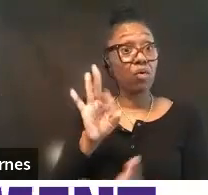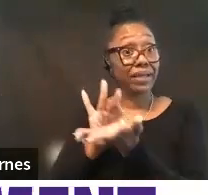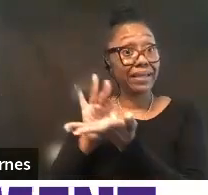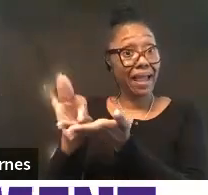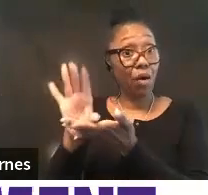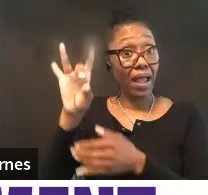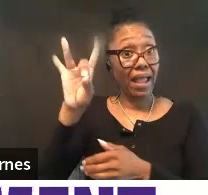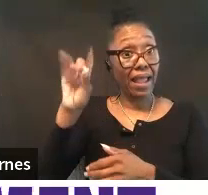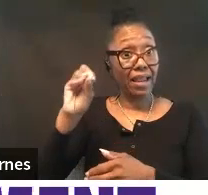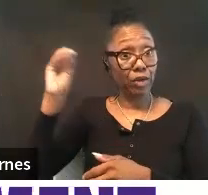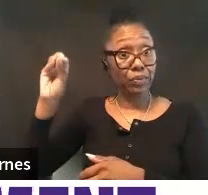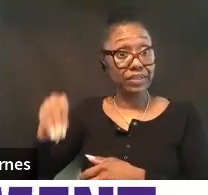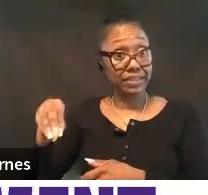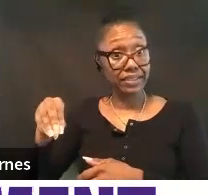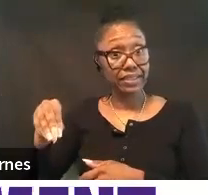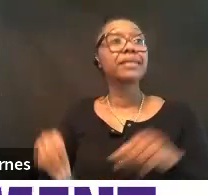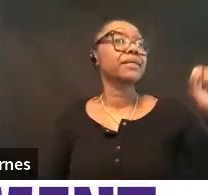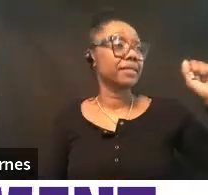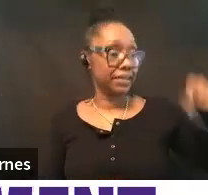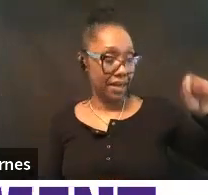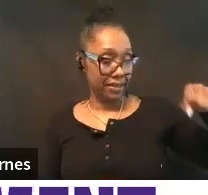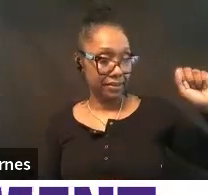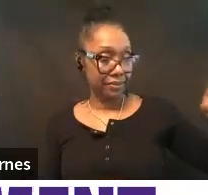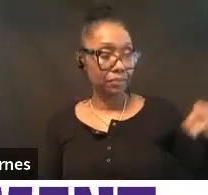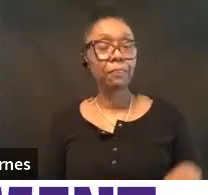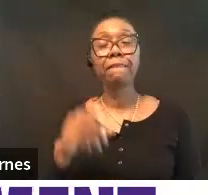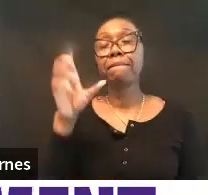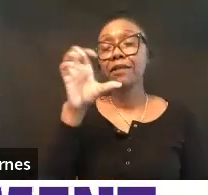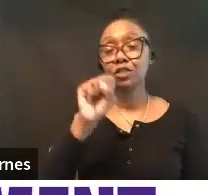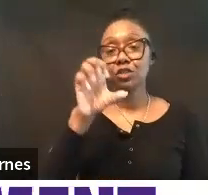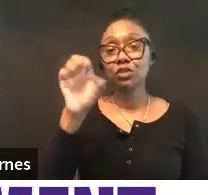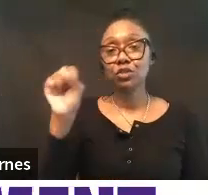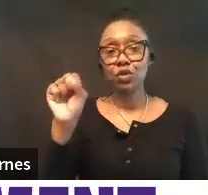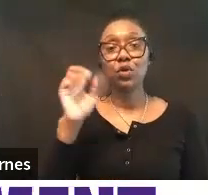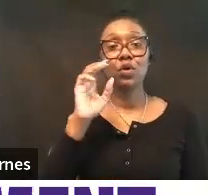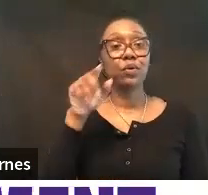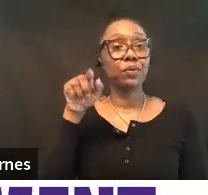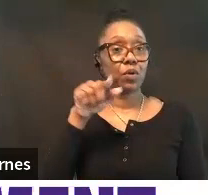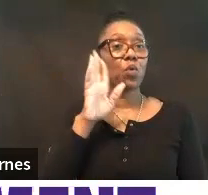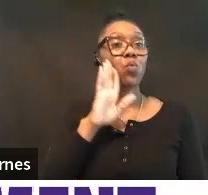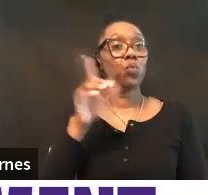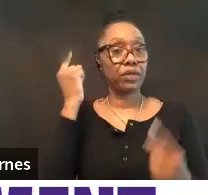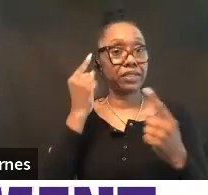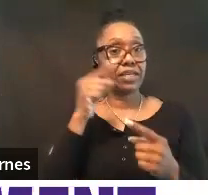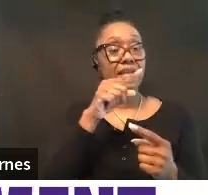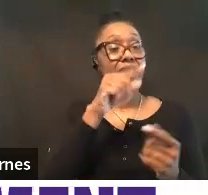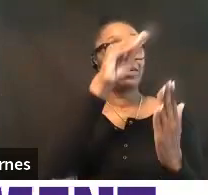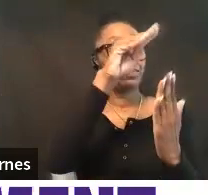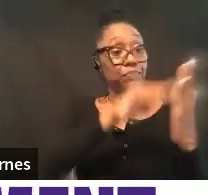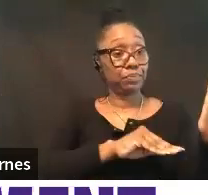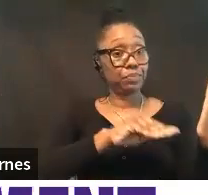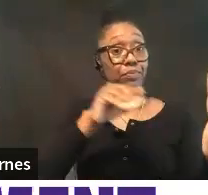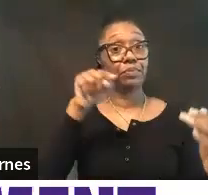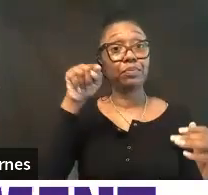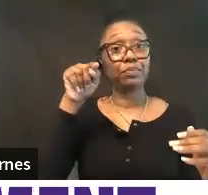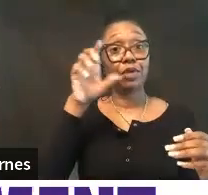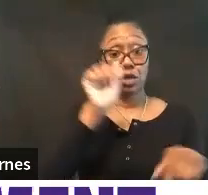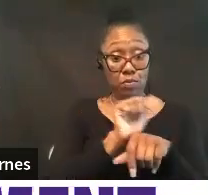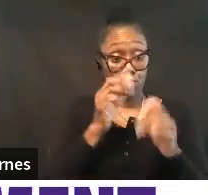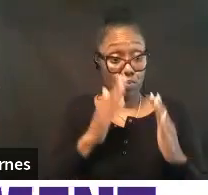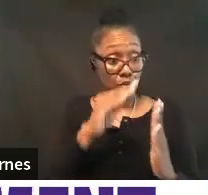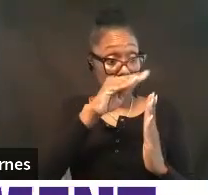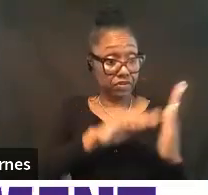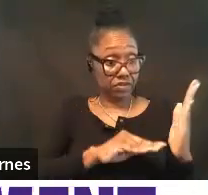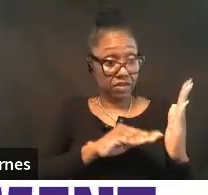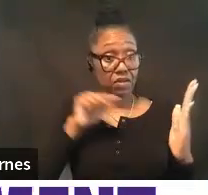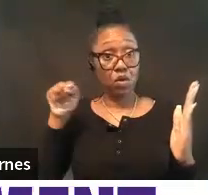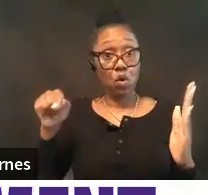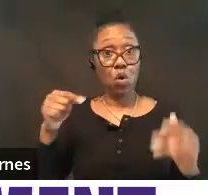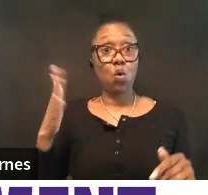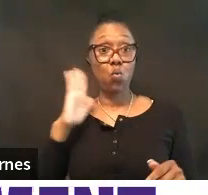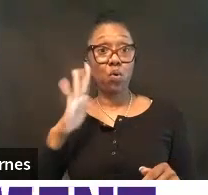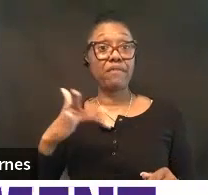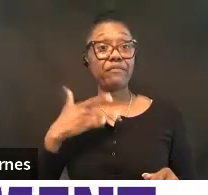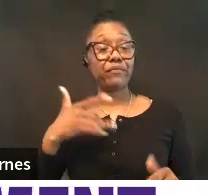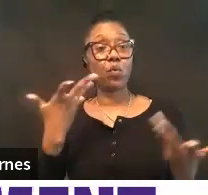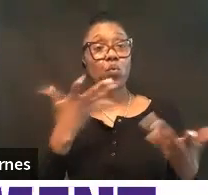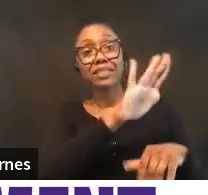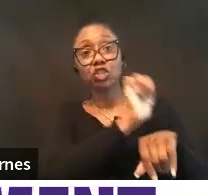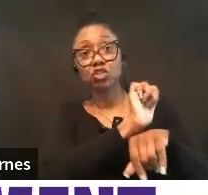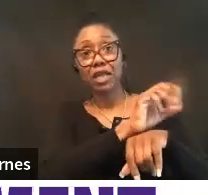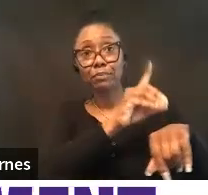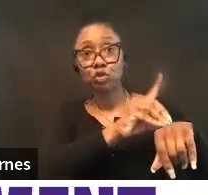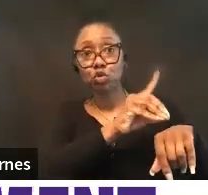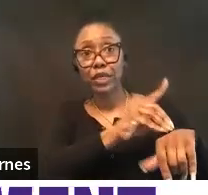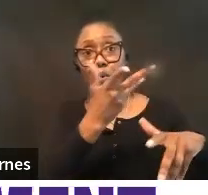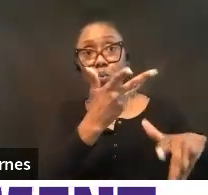Yes, Social Security would consider that the employer fills out a subsidy form. Of what they feel that the employee, their work effort is and they rate them on a percentage.